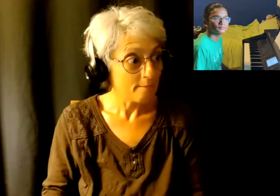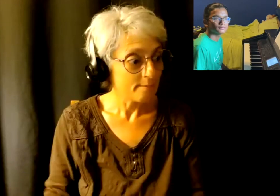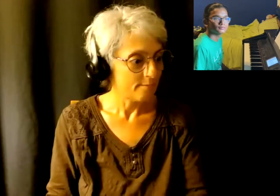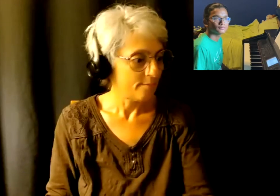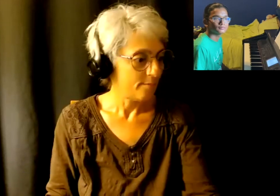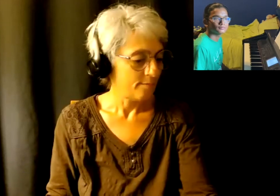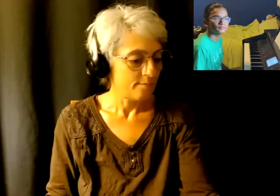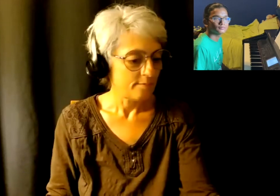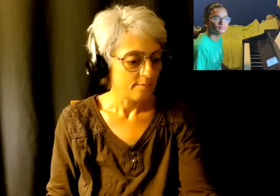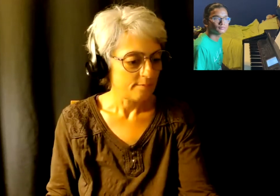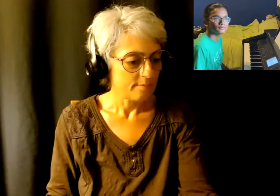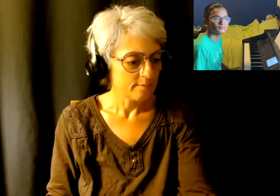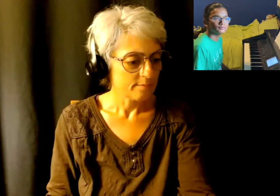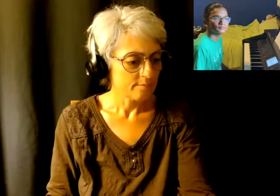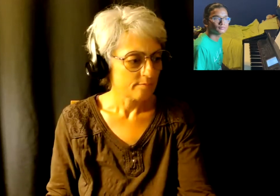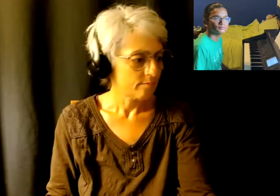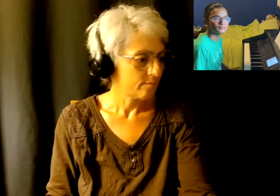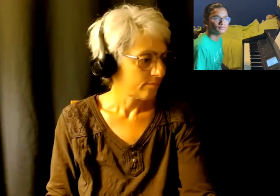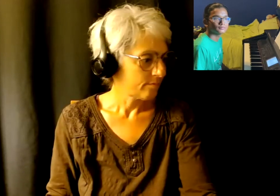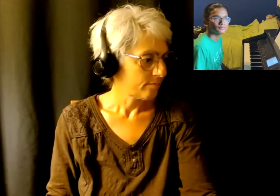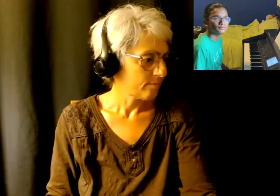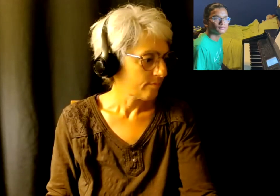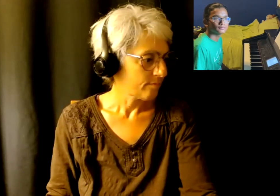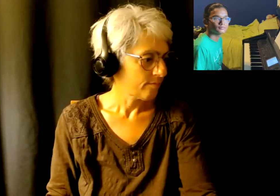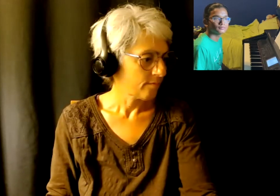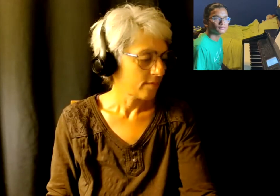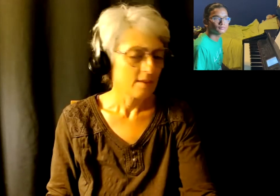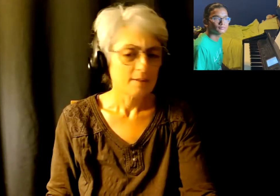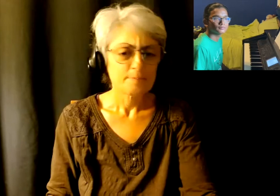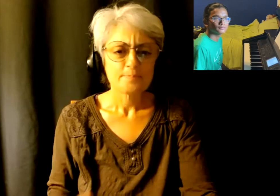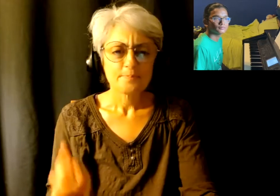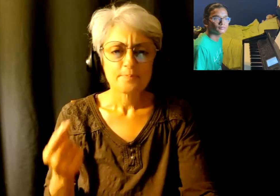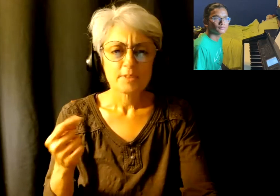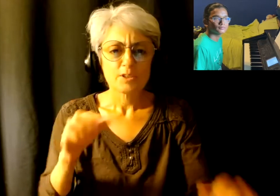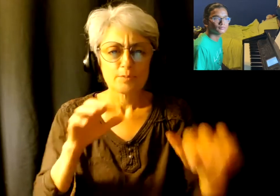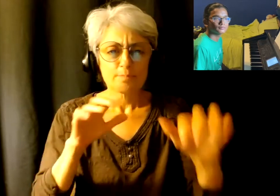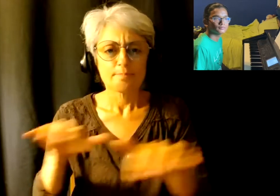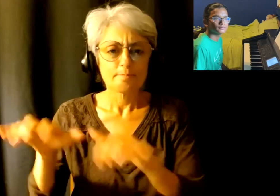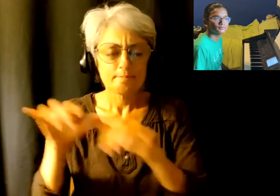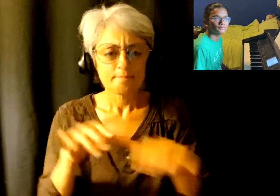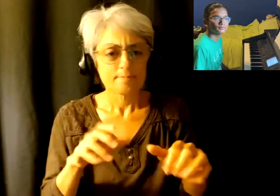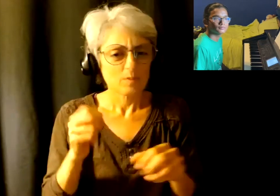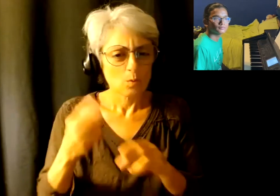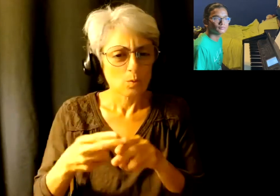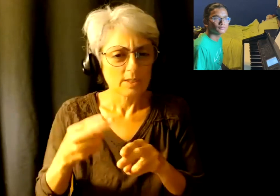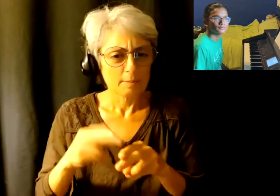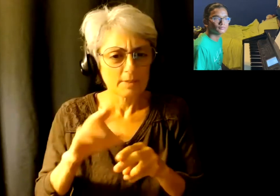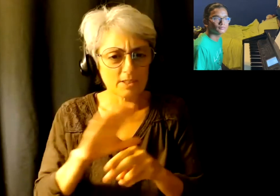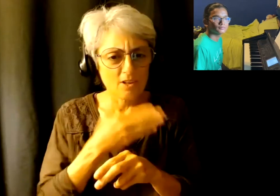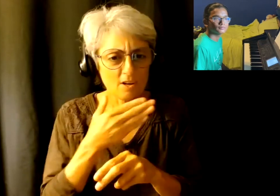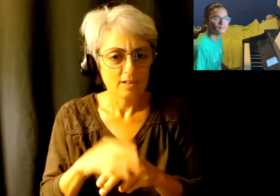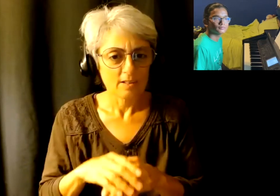Faith: What, what was the name of the song that you played? Sid: Snowflake Jazz.